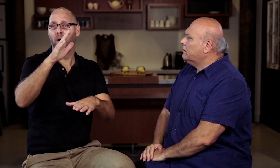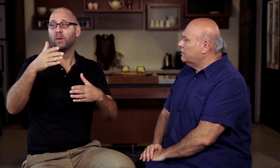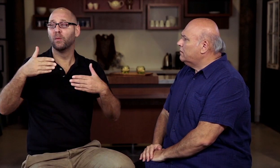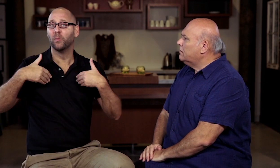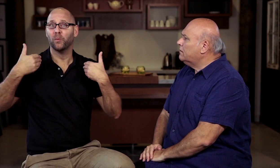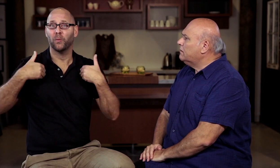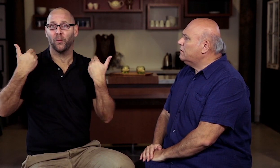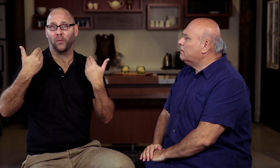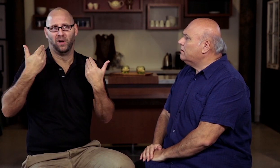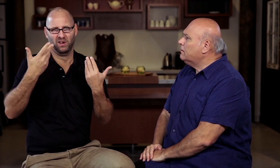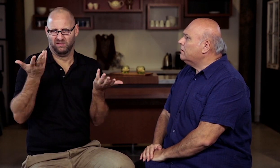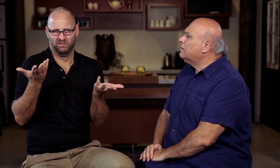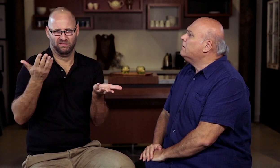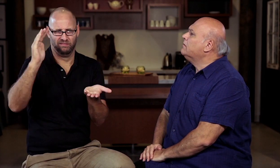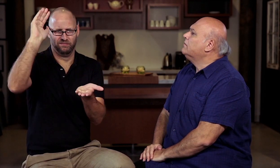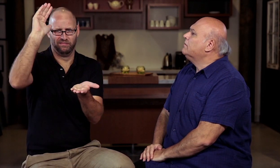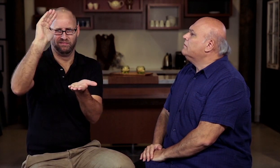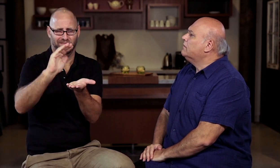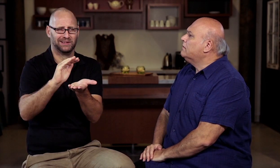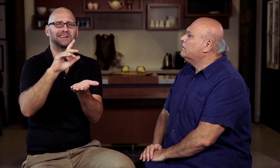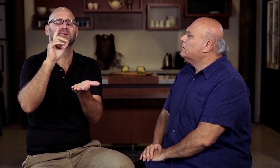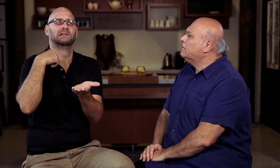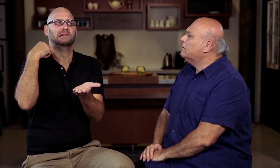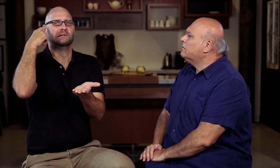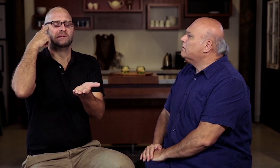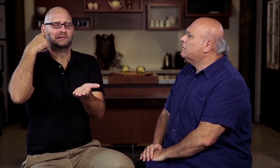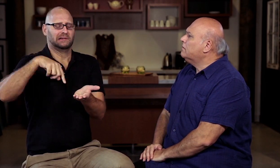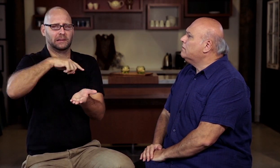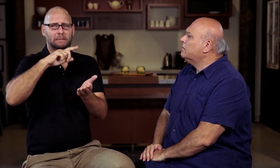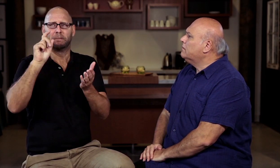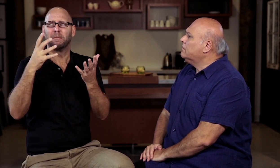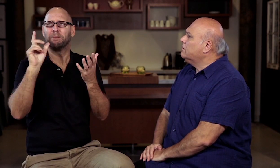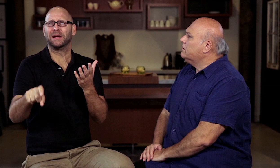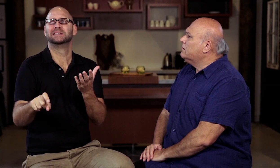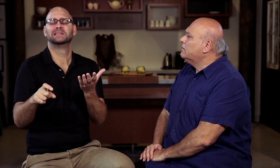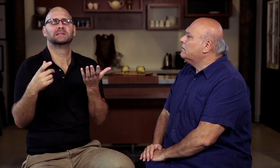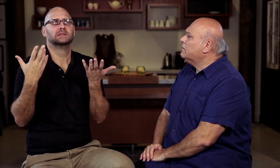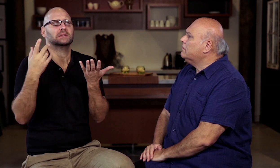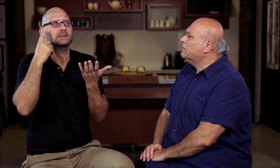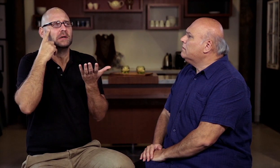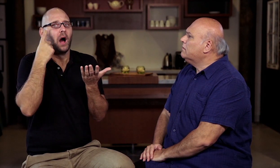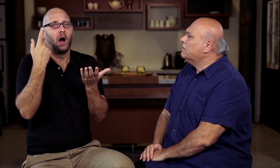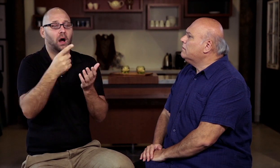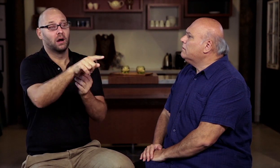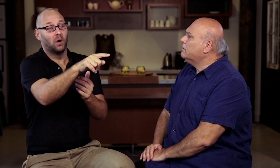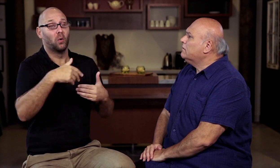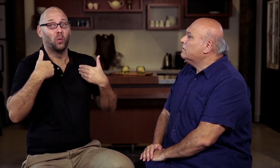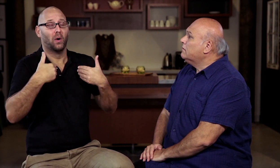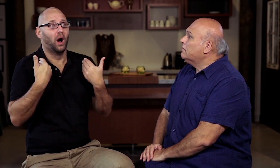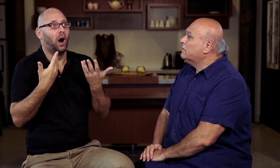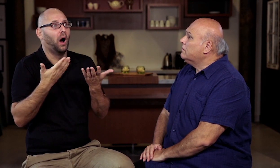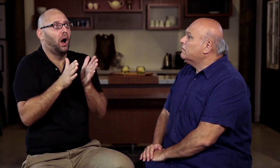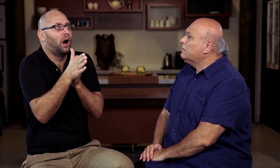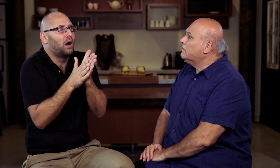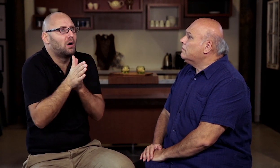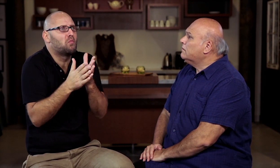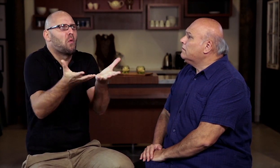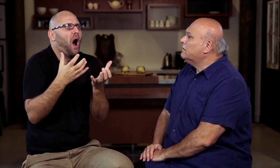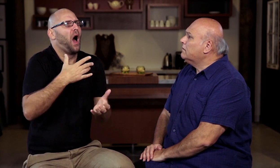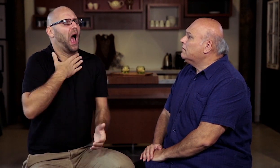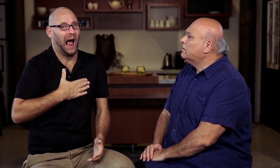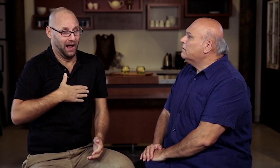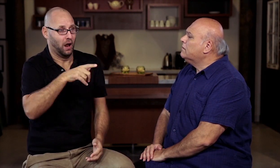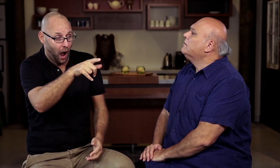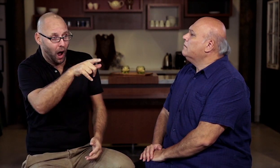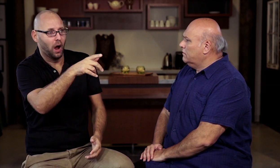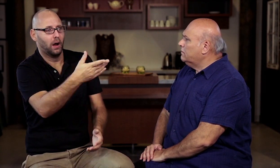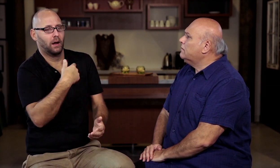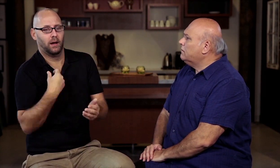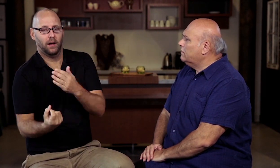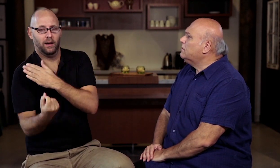I think we all need to come up with something to make the youth want to join. We need to come